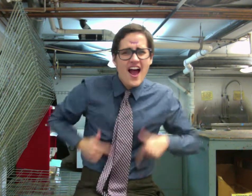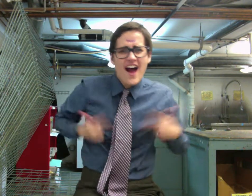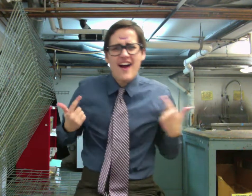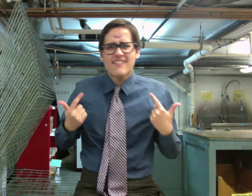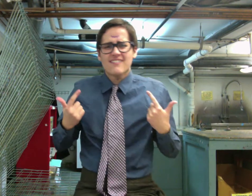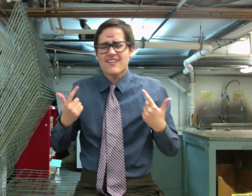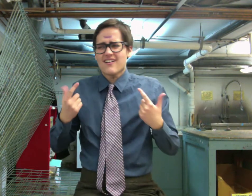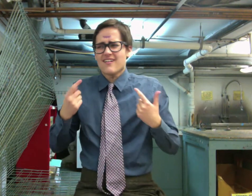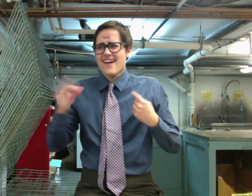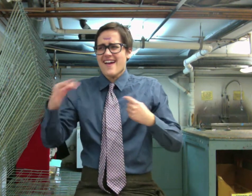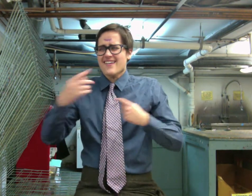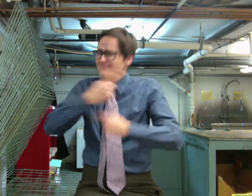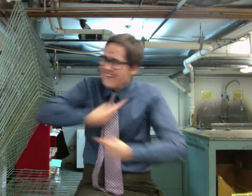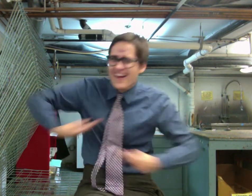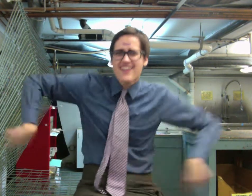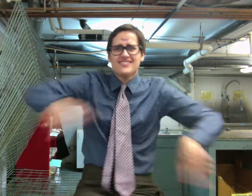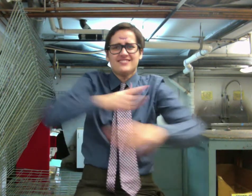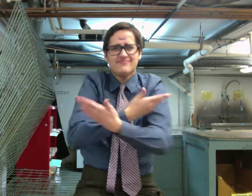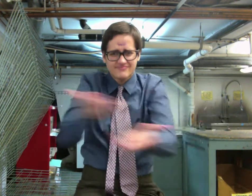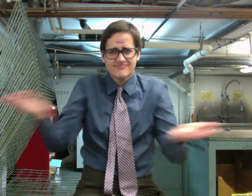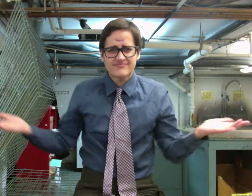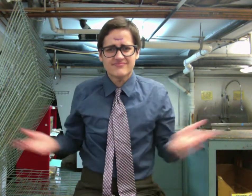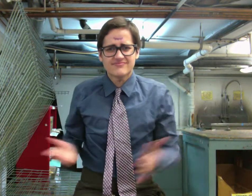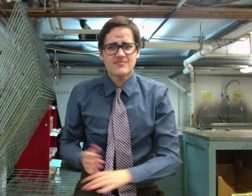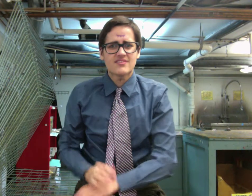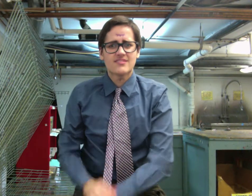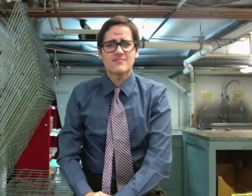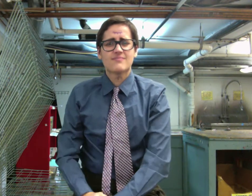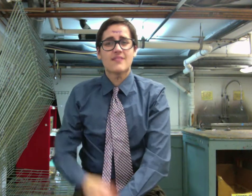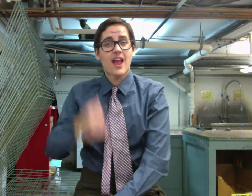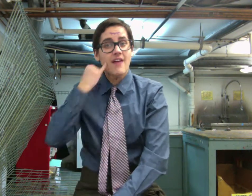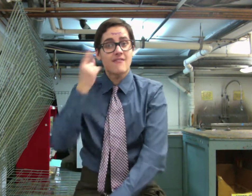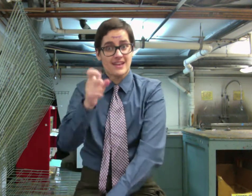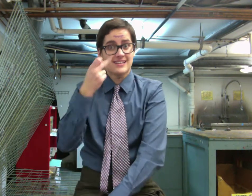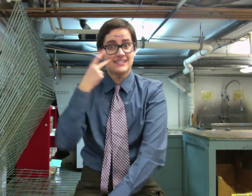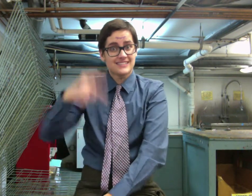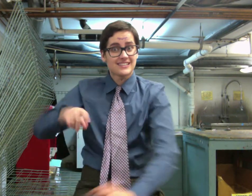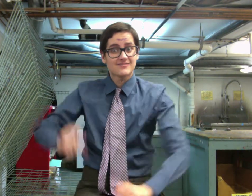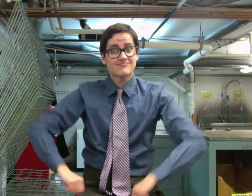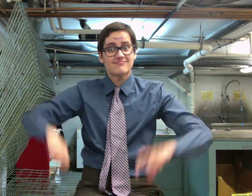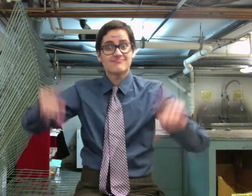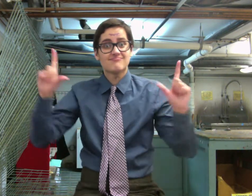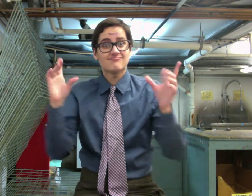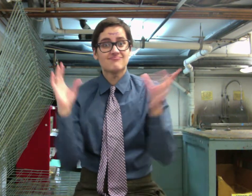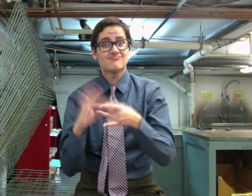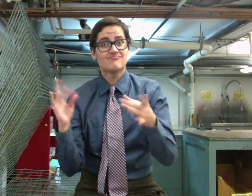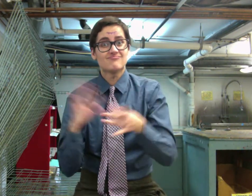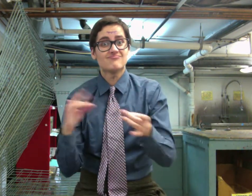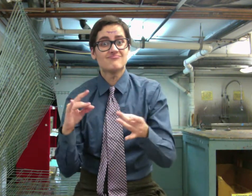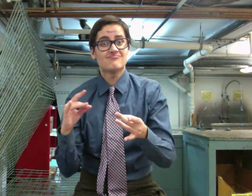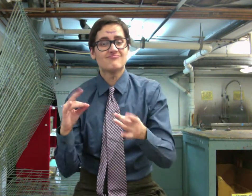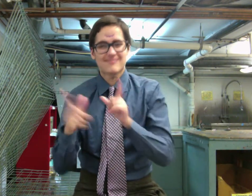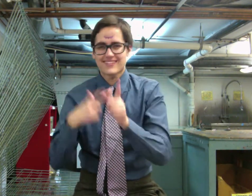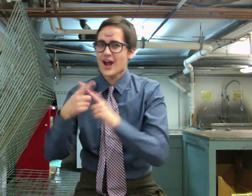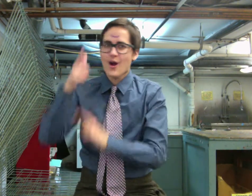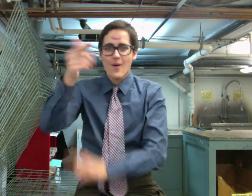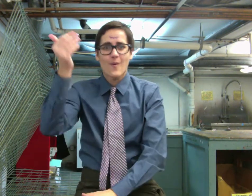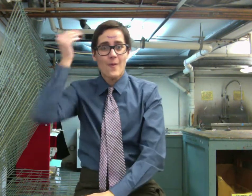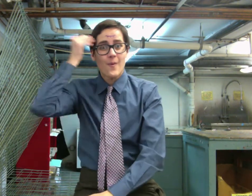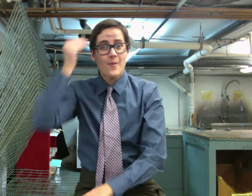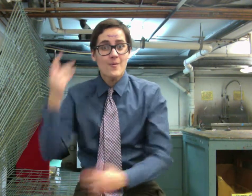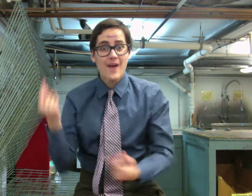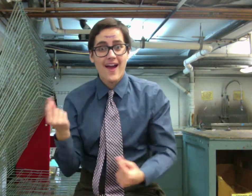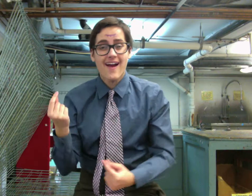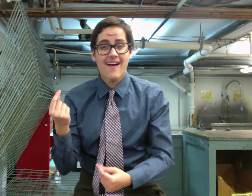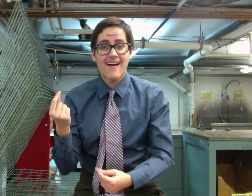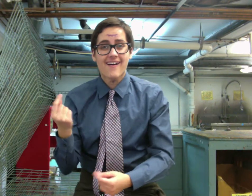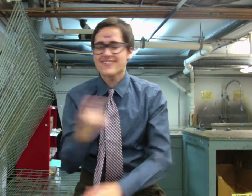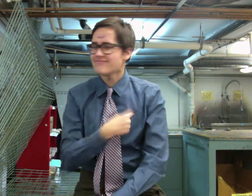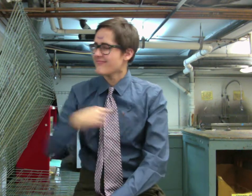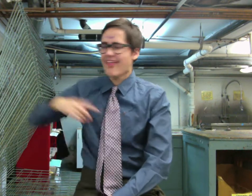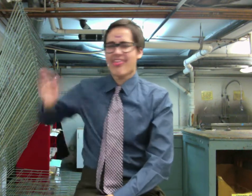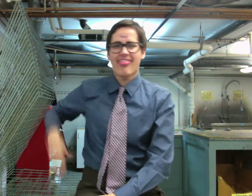life...and of us. If you can see my signs, speaking live, then you know: We are not